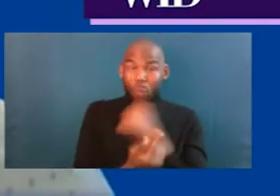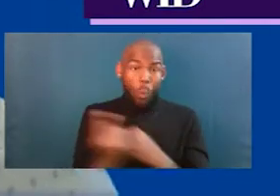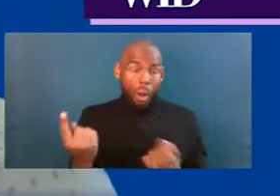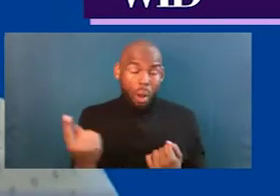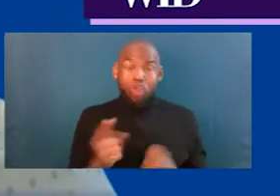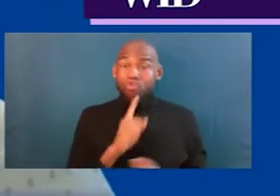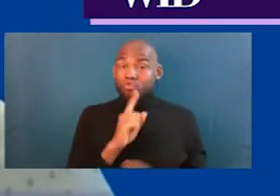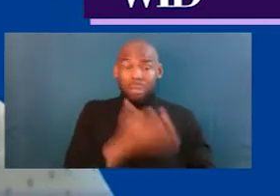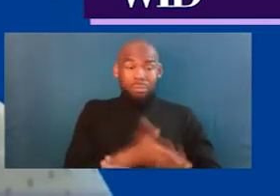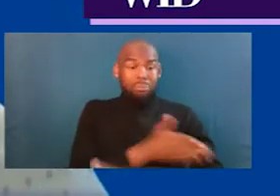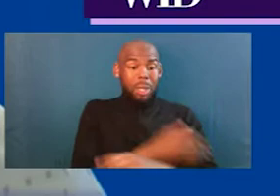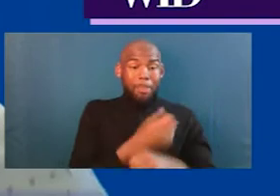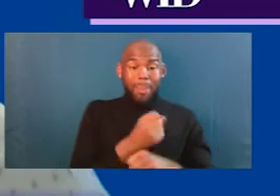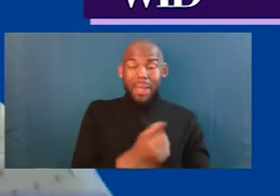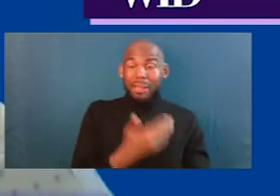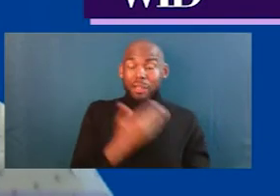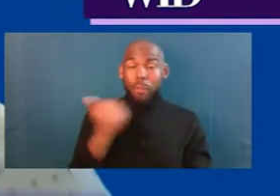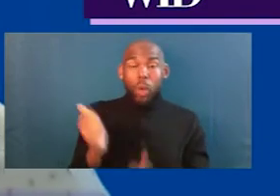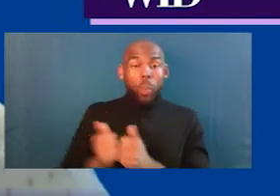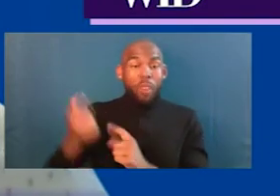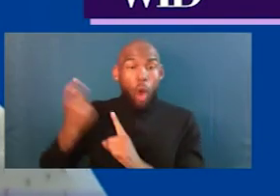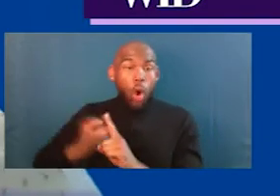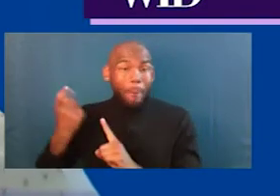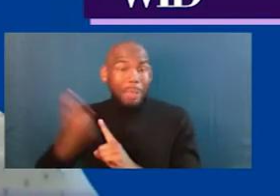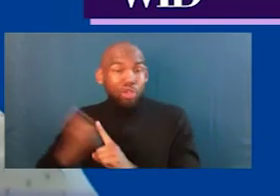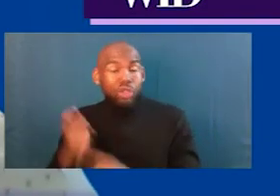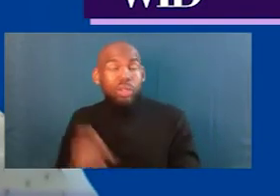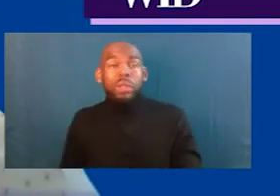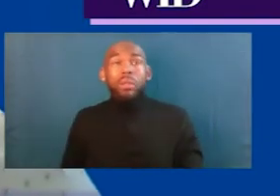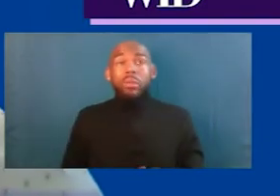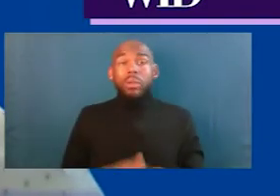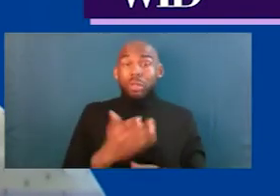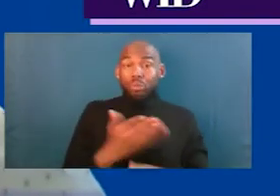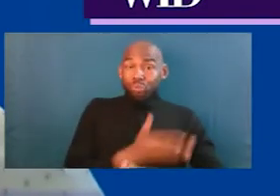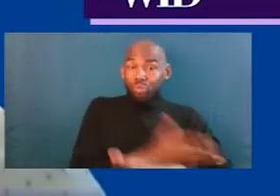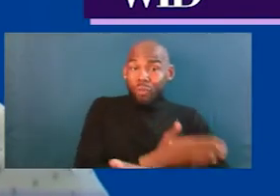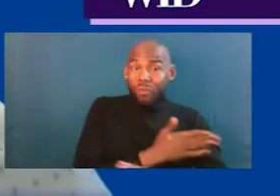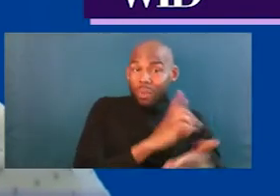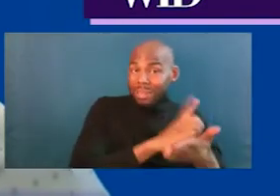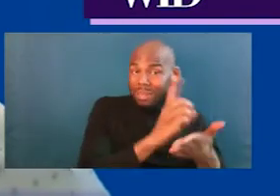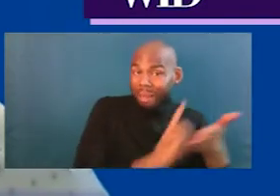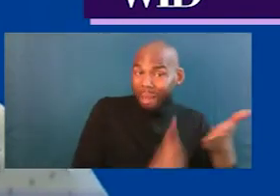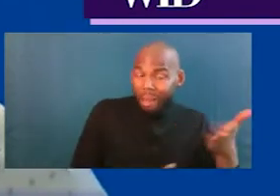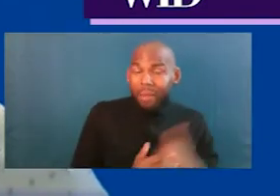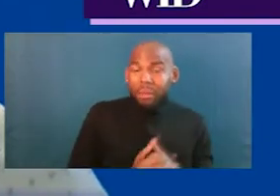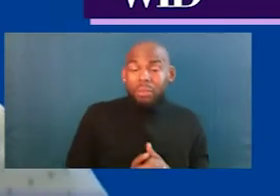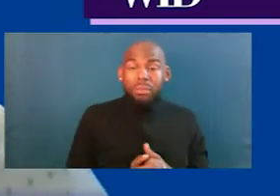made us better with our automation, it's improved our design, and we wouldn't necessarily be